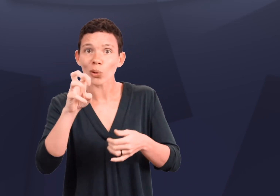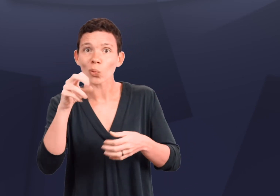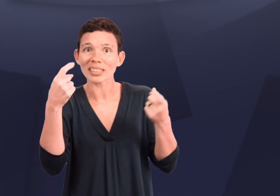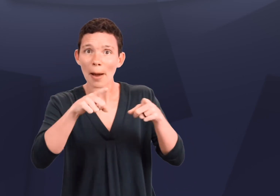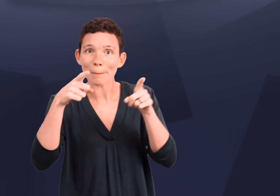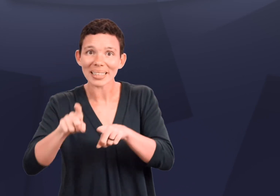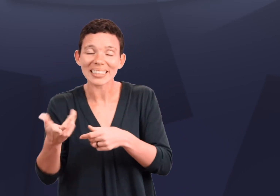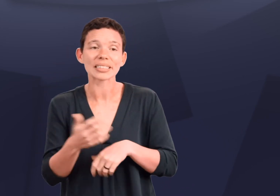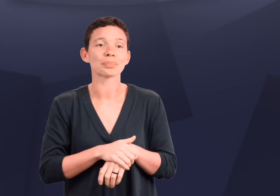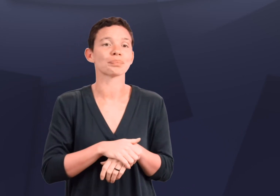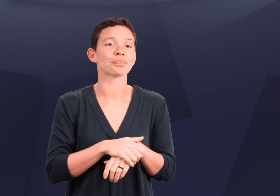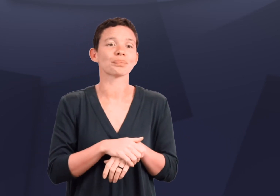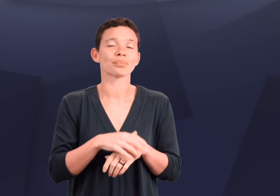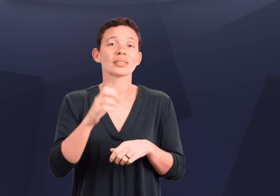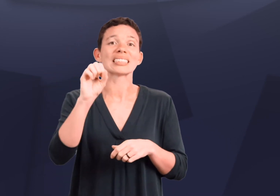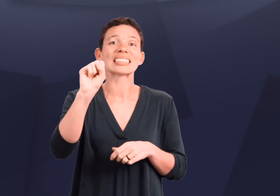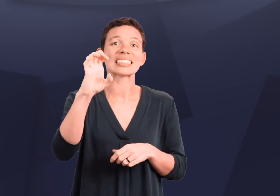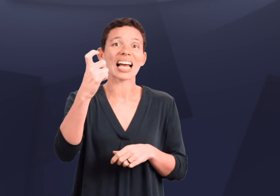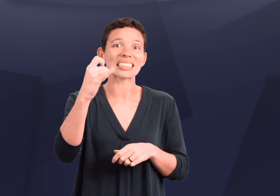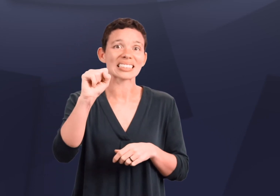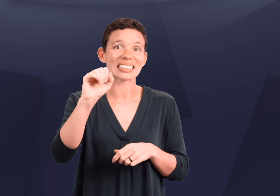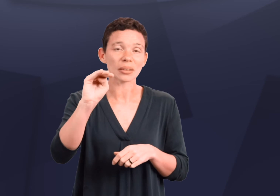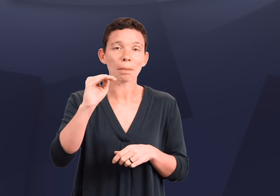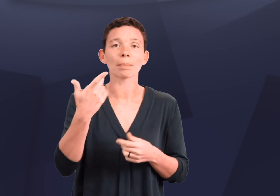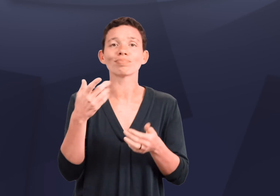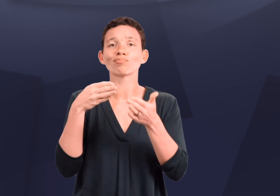And it's exacerbated from 9/11 and current news.